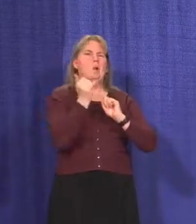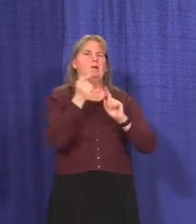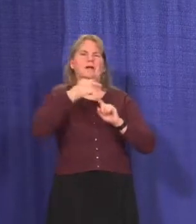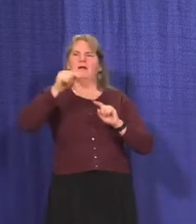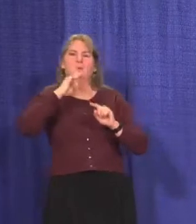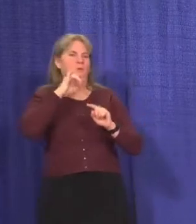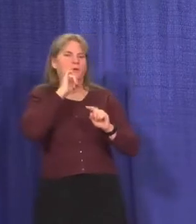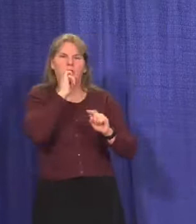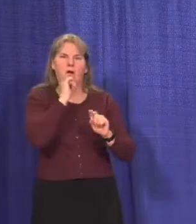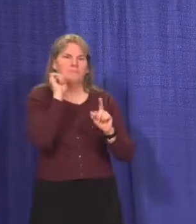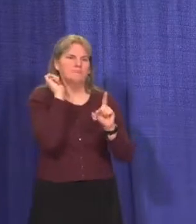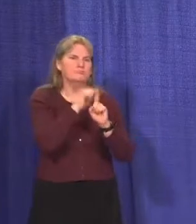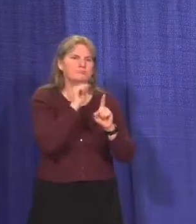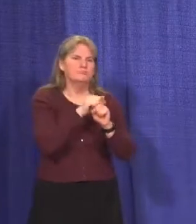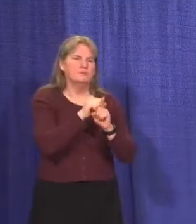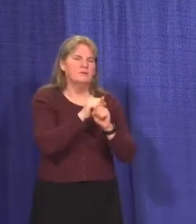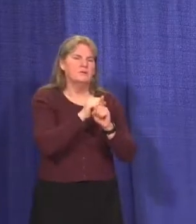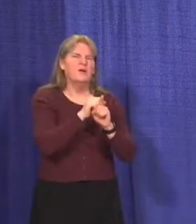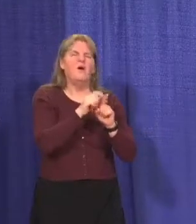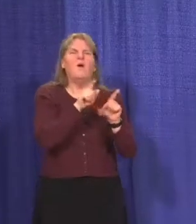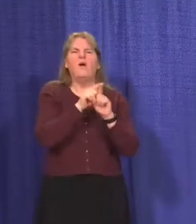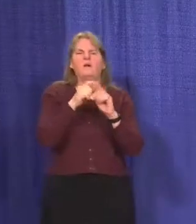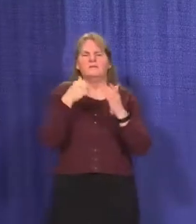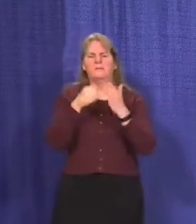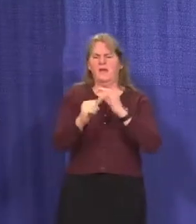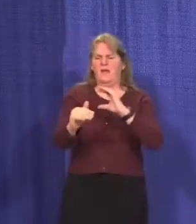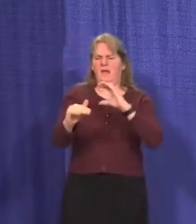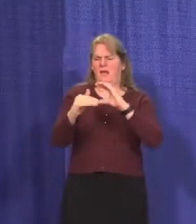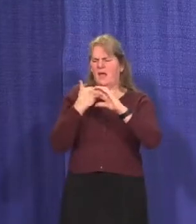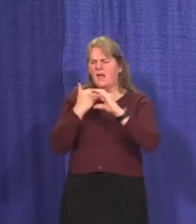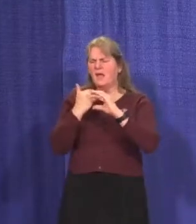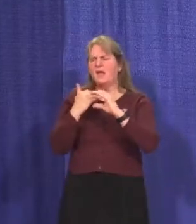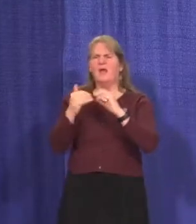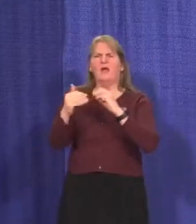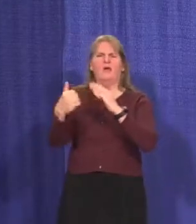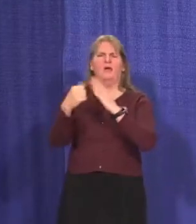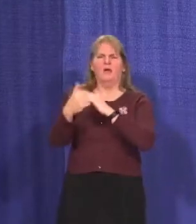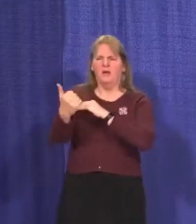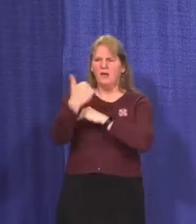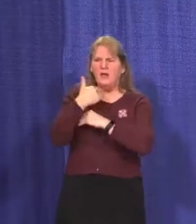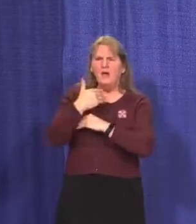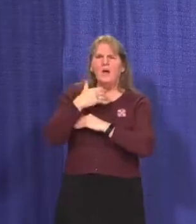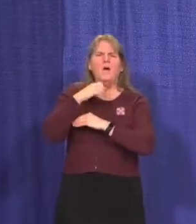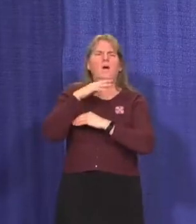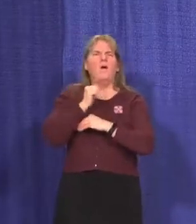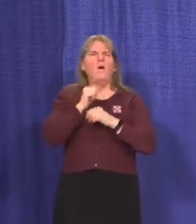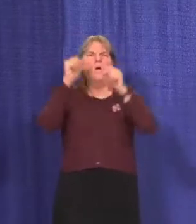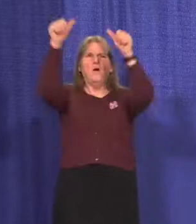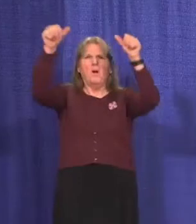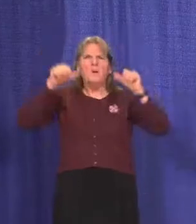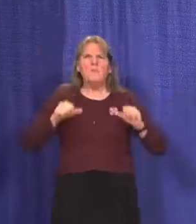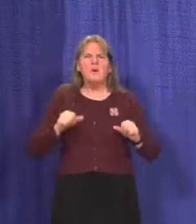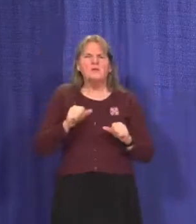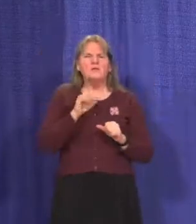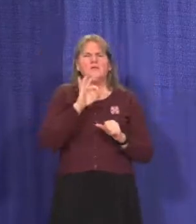If you see a poster or receive something in the mail or are scrolling through Facebook always check the facts from